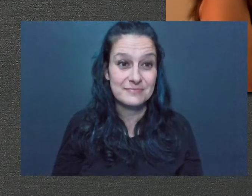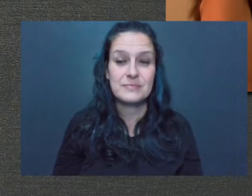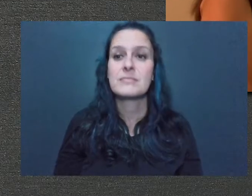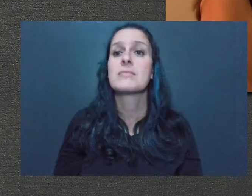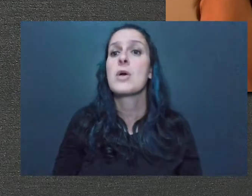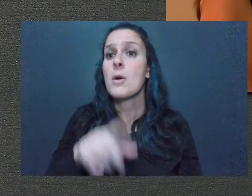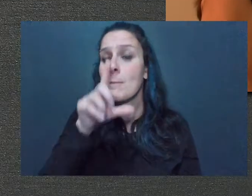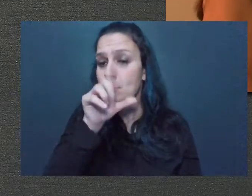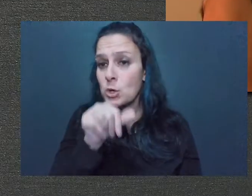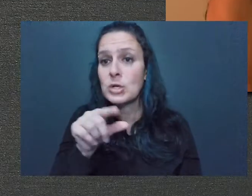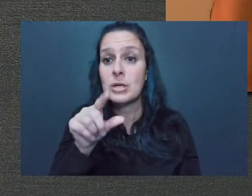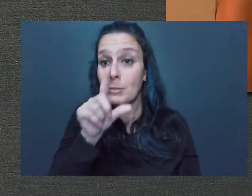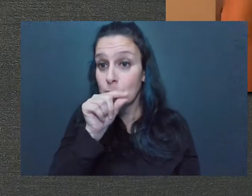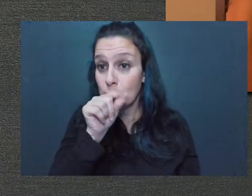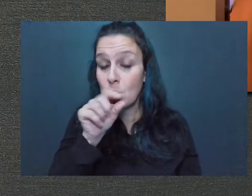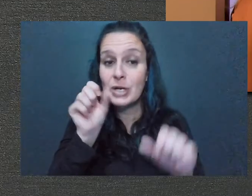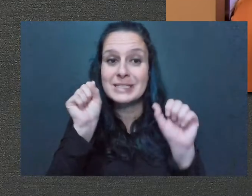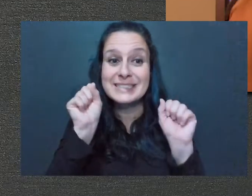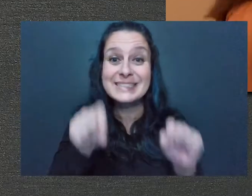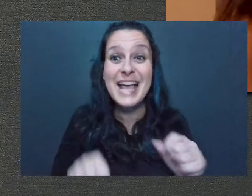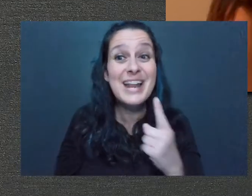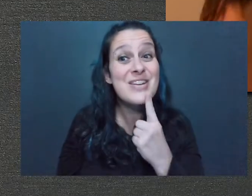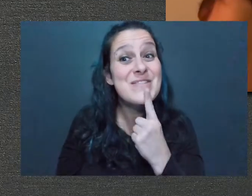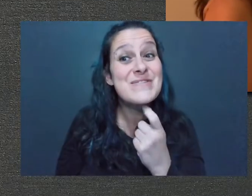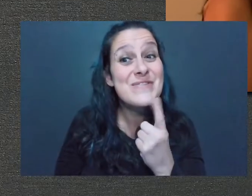Birds can be red